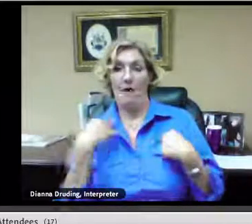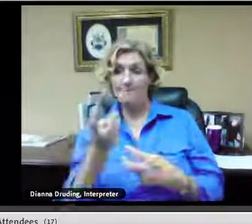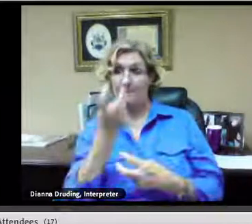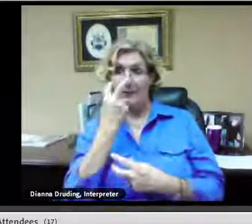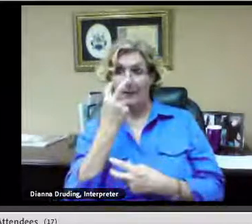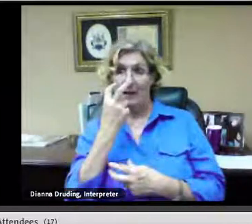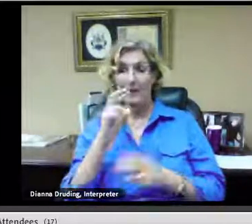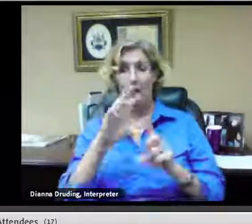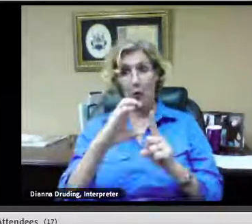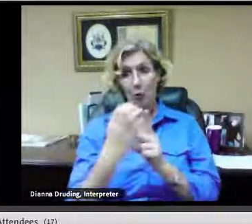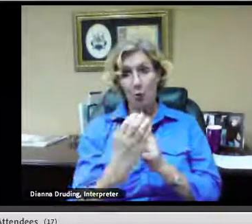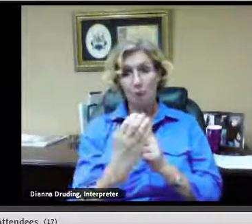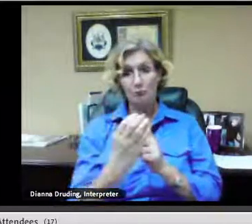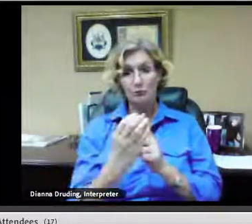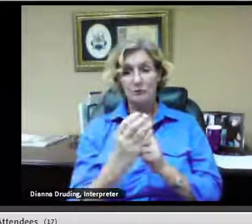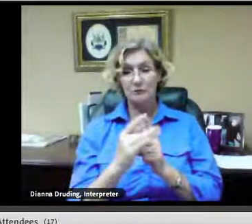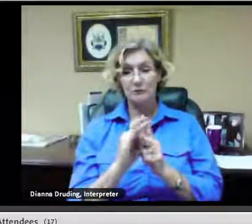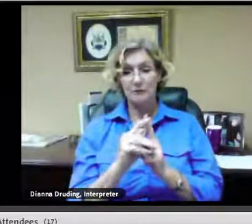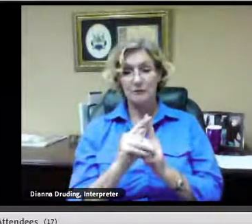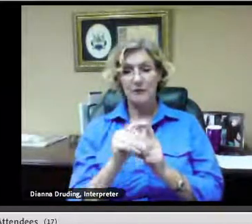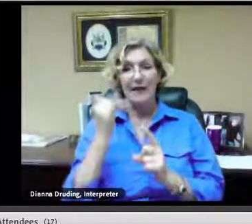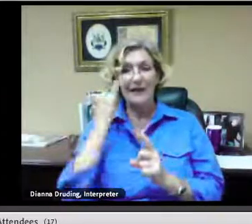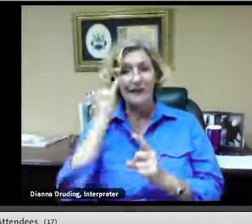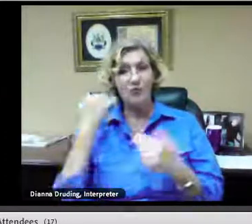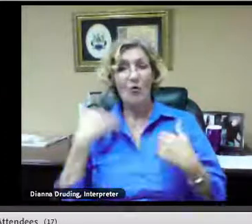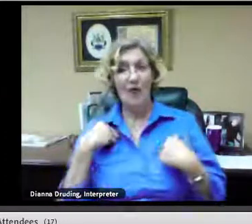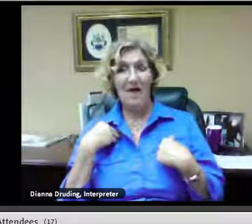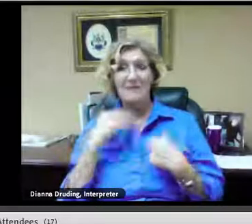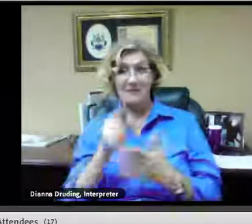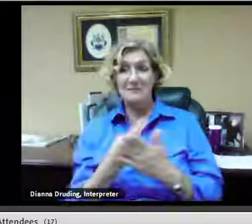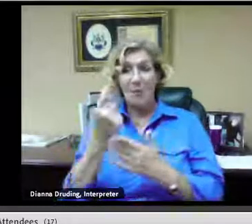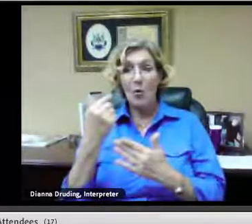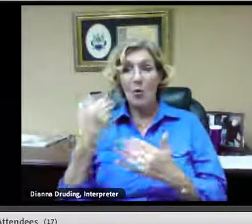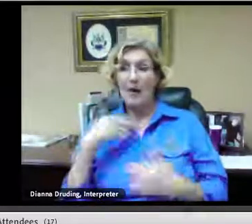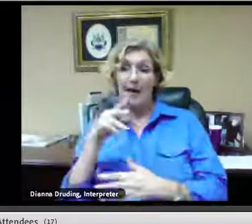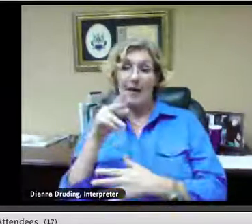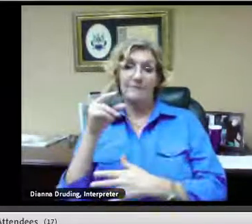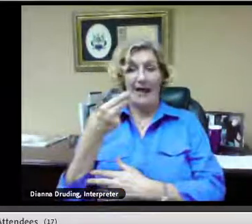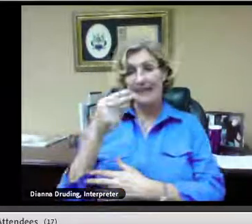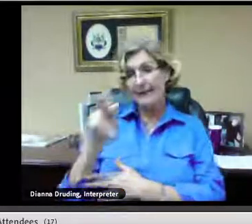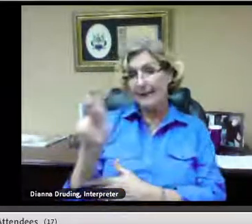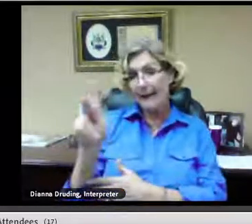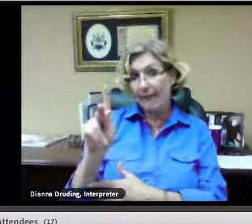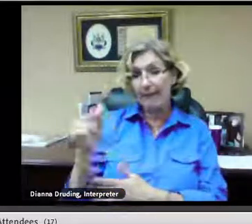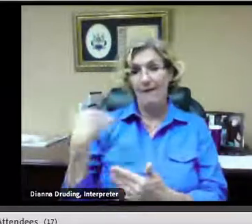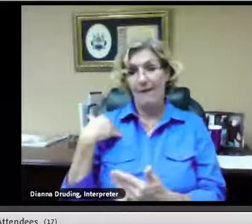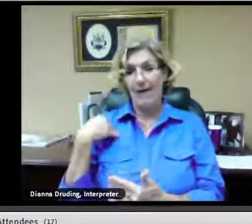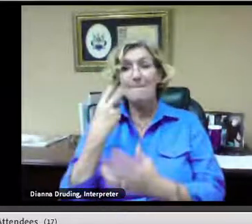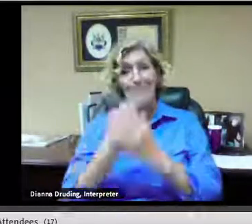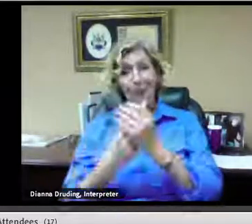who had both, and you get this -- She was also a very political figure and an activist, and politics is connected to it.